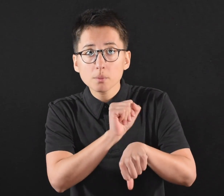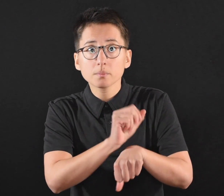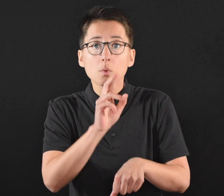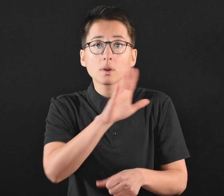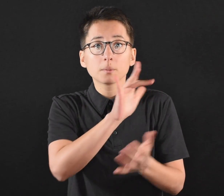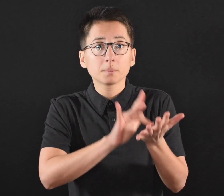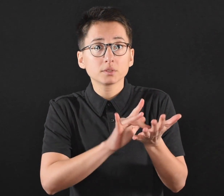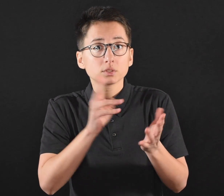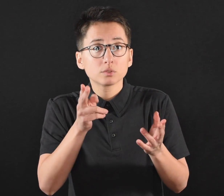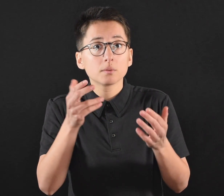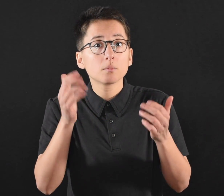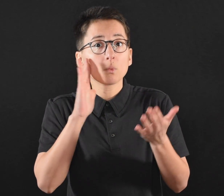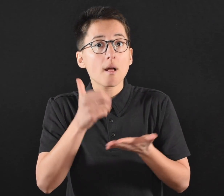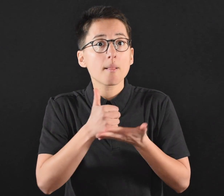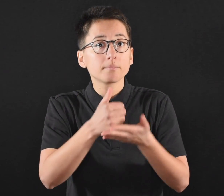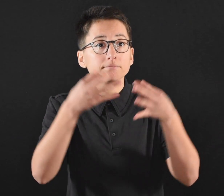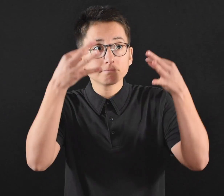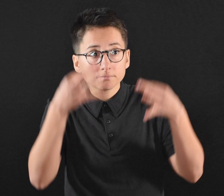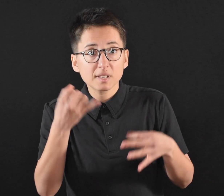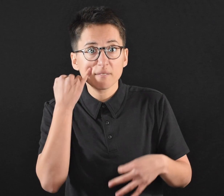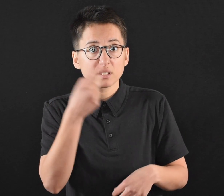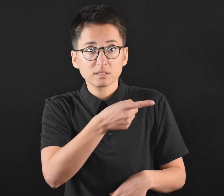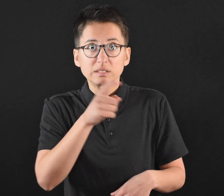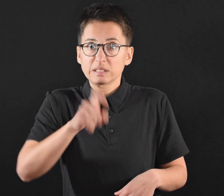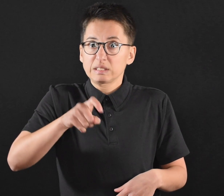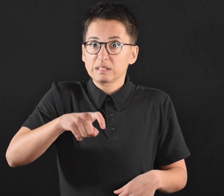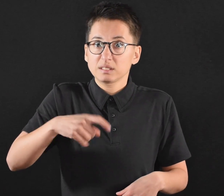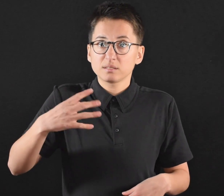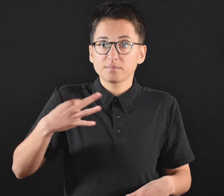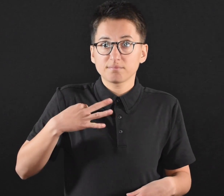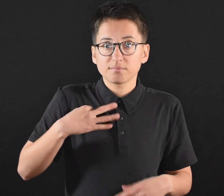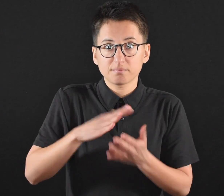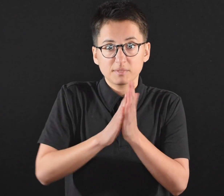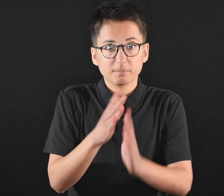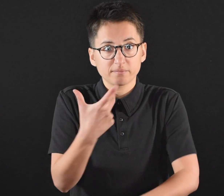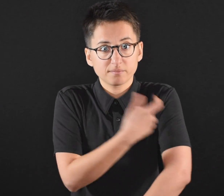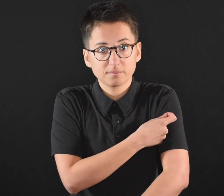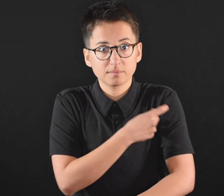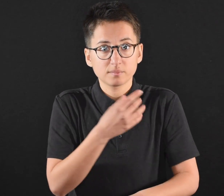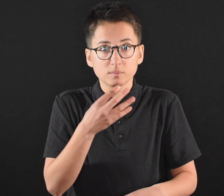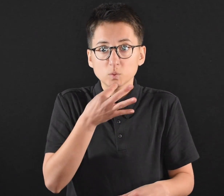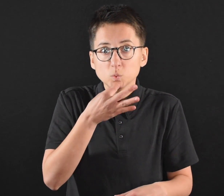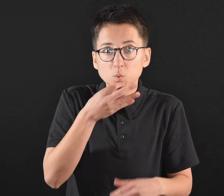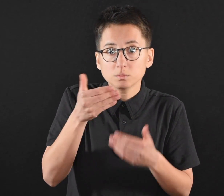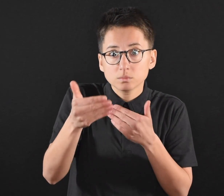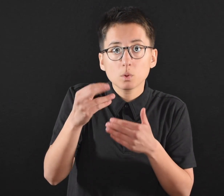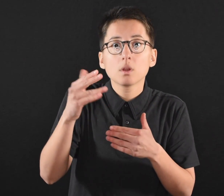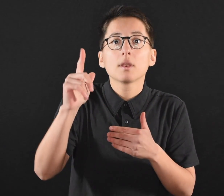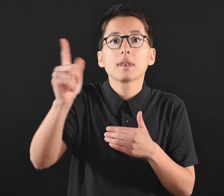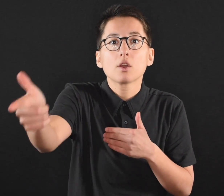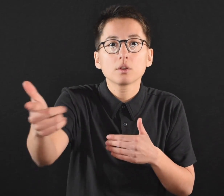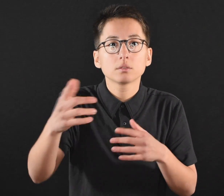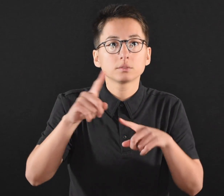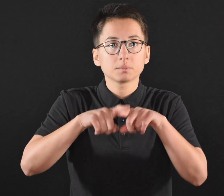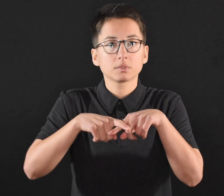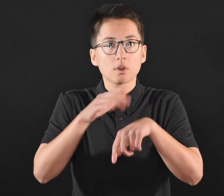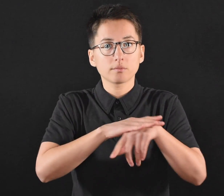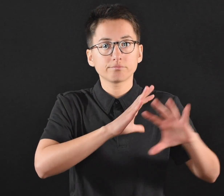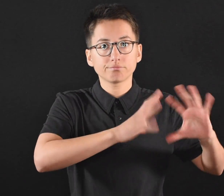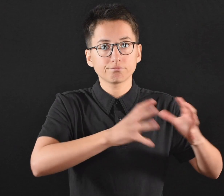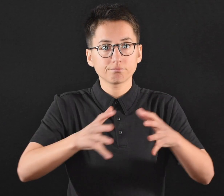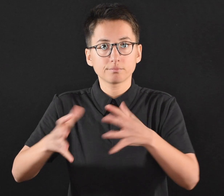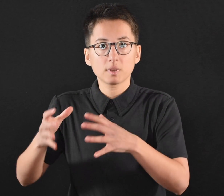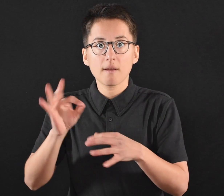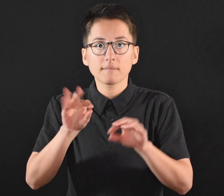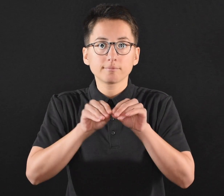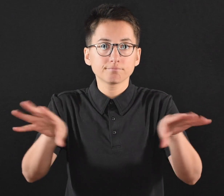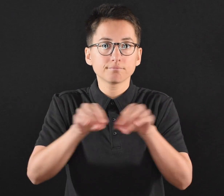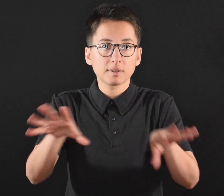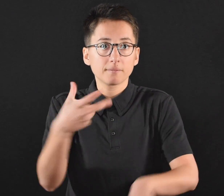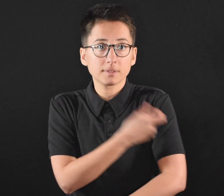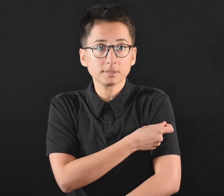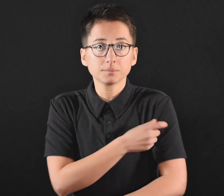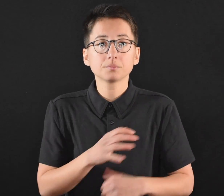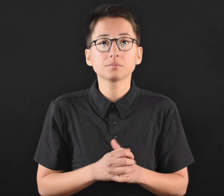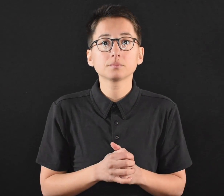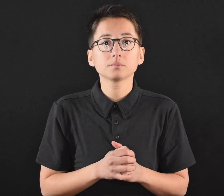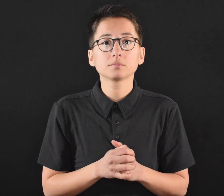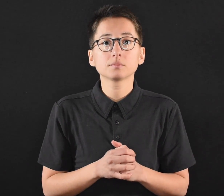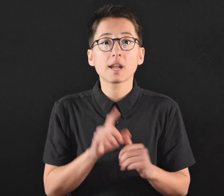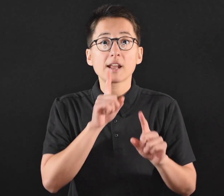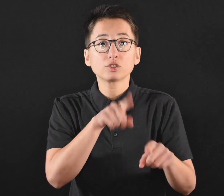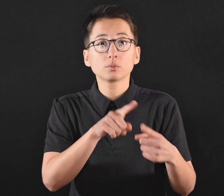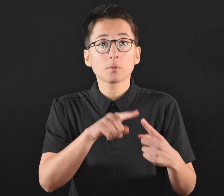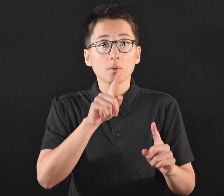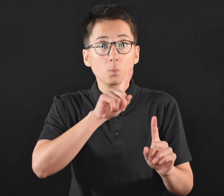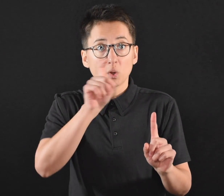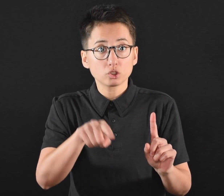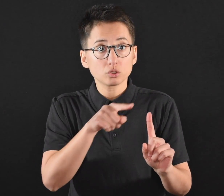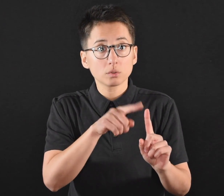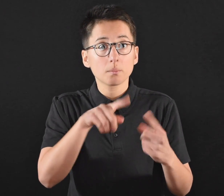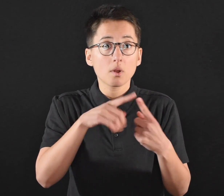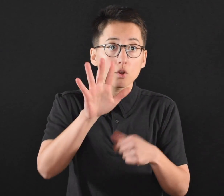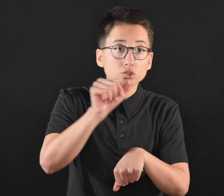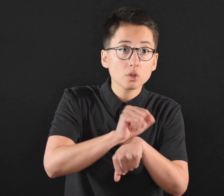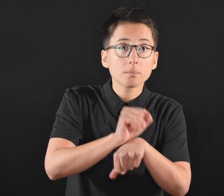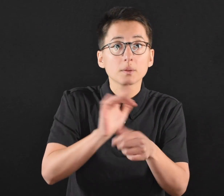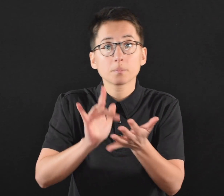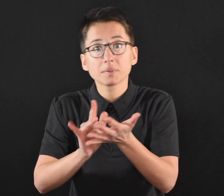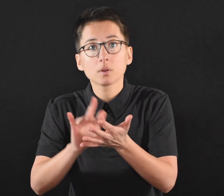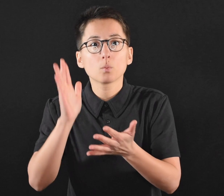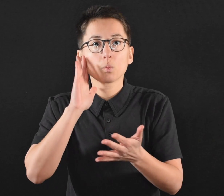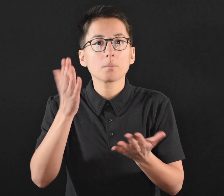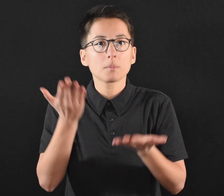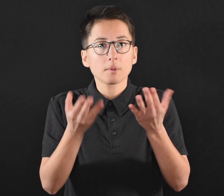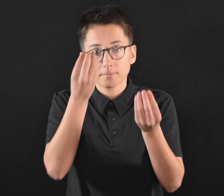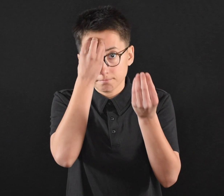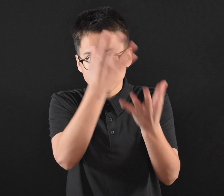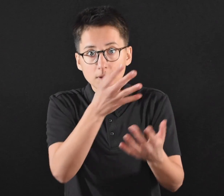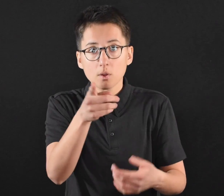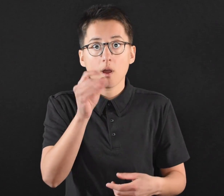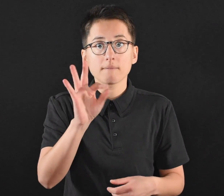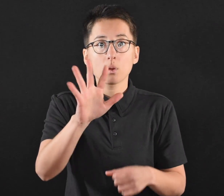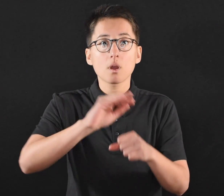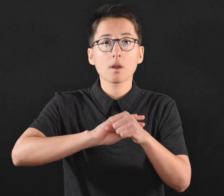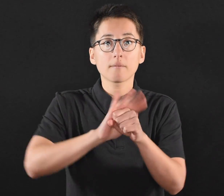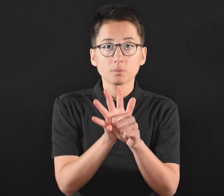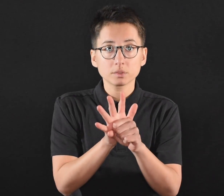medical history, and employment to determine their eligibility based on state guidelines.